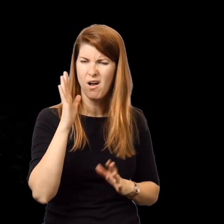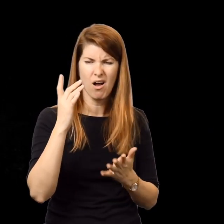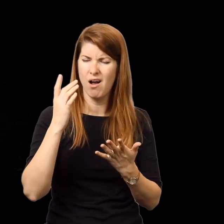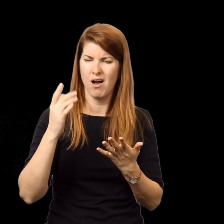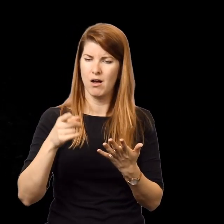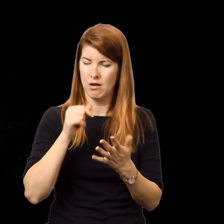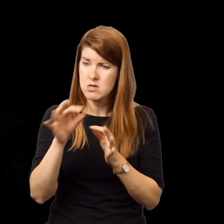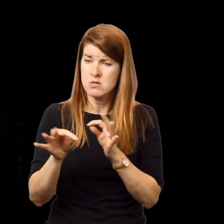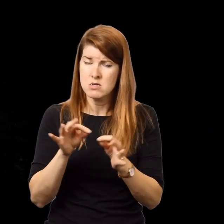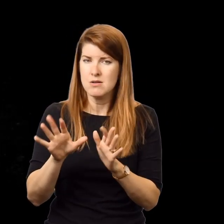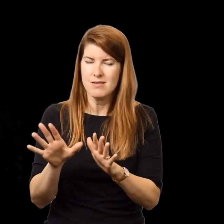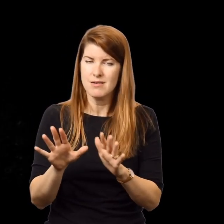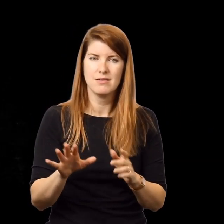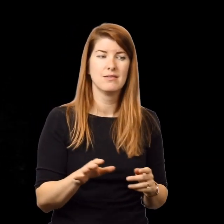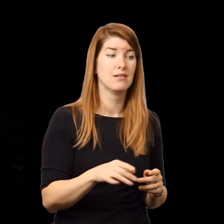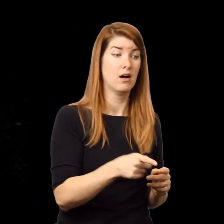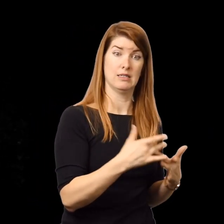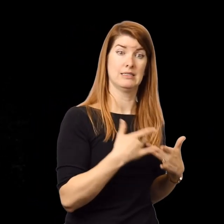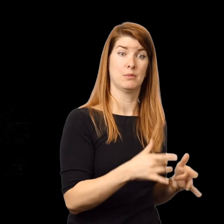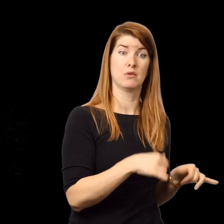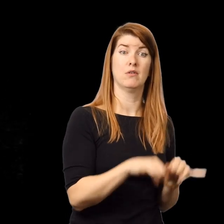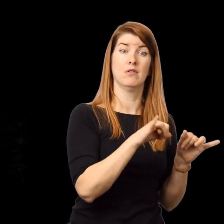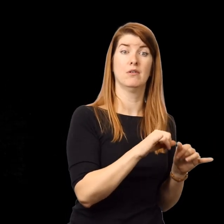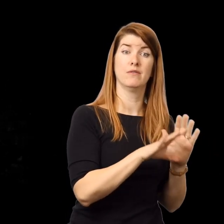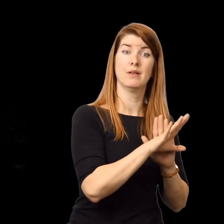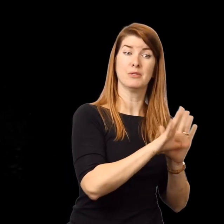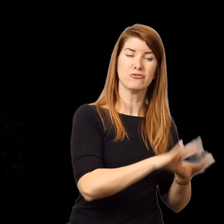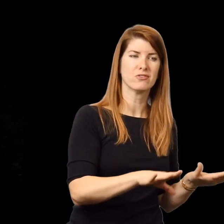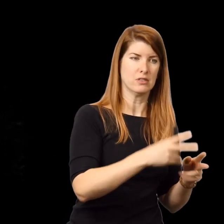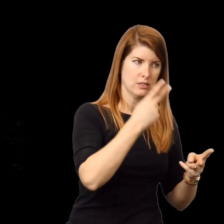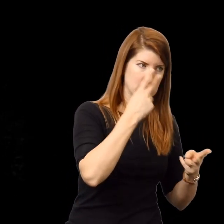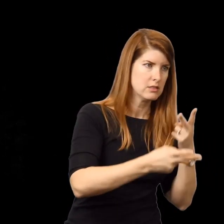Typically, developing children, they see it. They see it again and again and again.